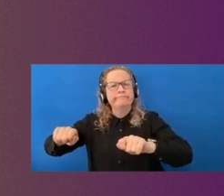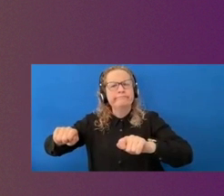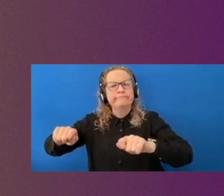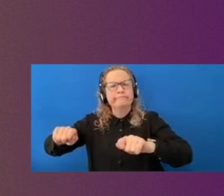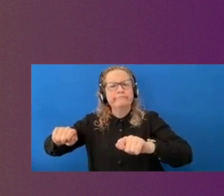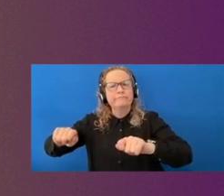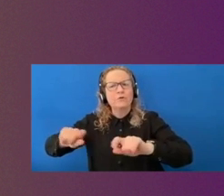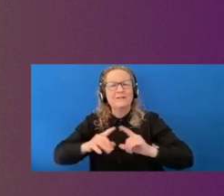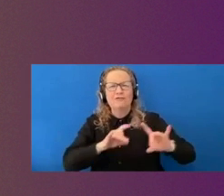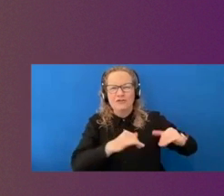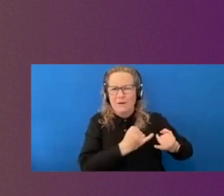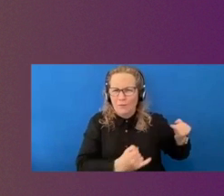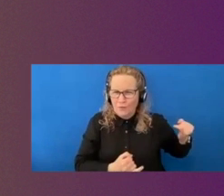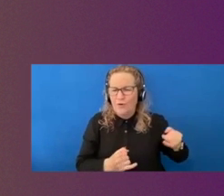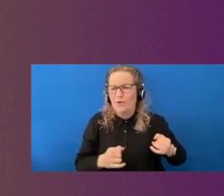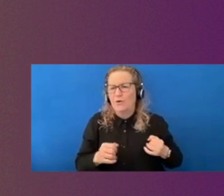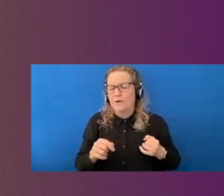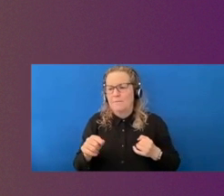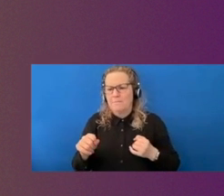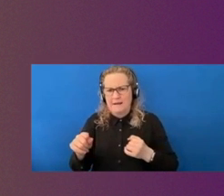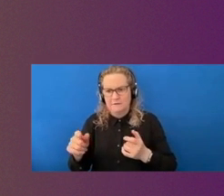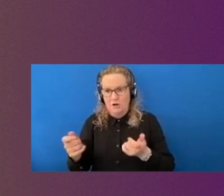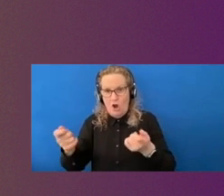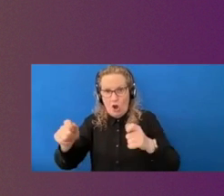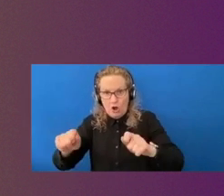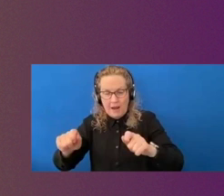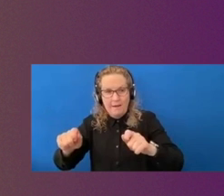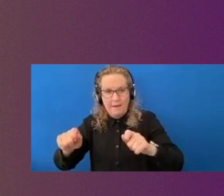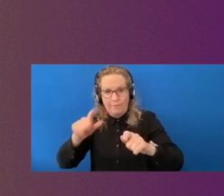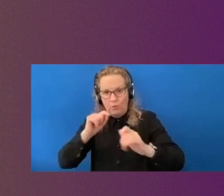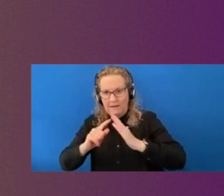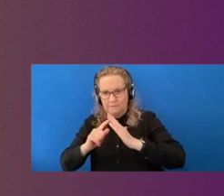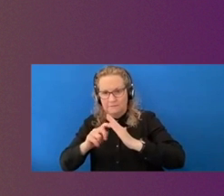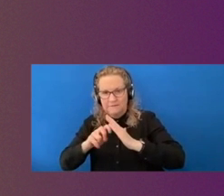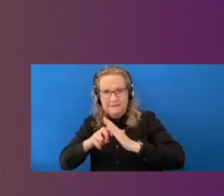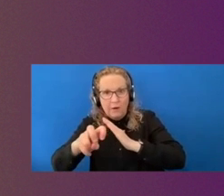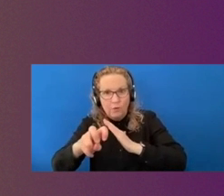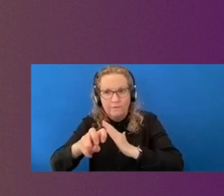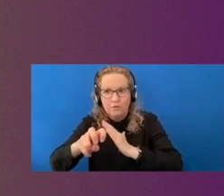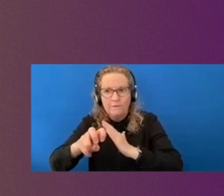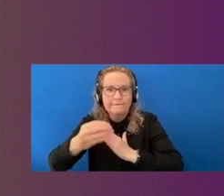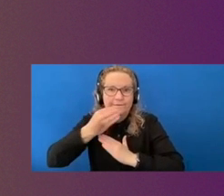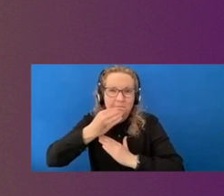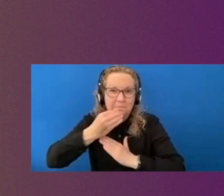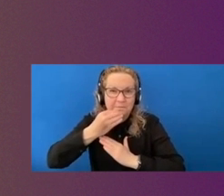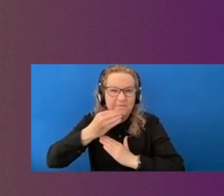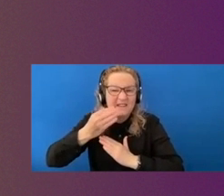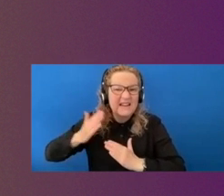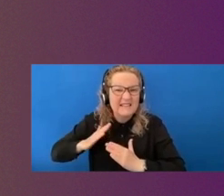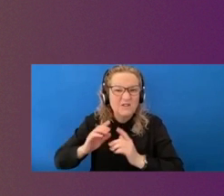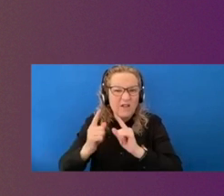only for the most necessary items uh there was a period when things were sort of rationed and